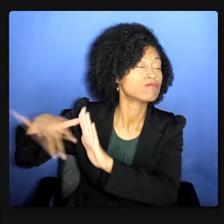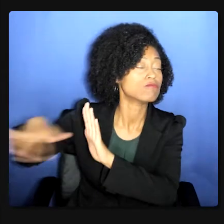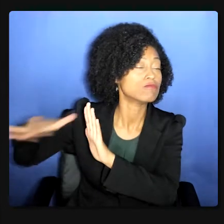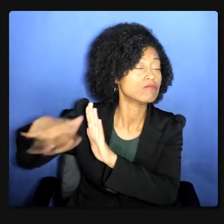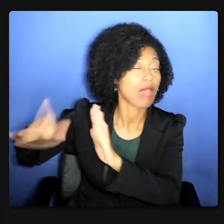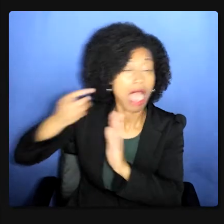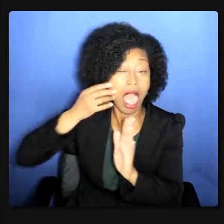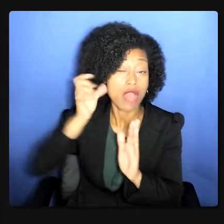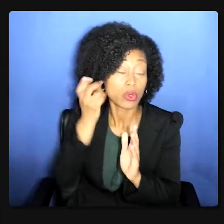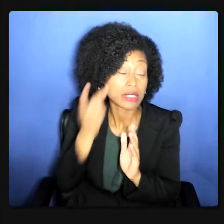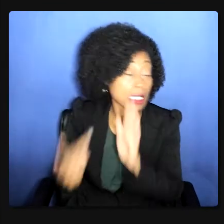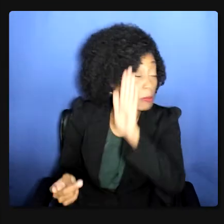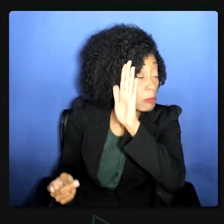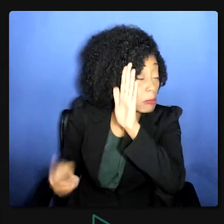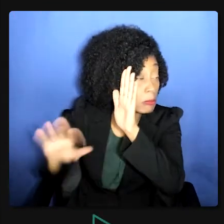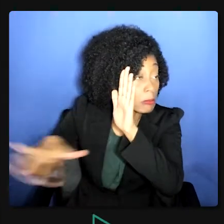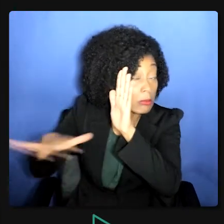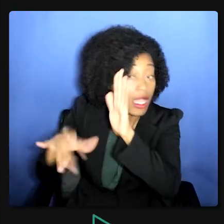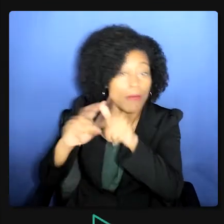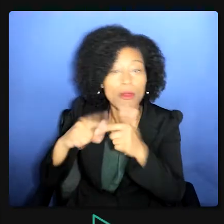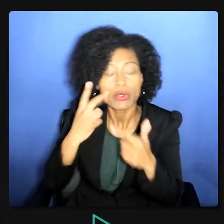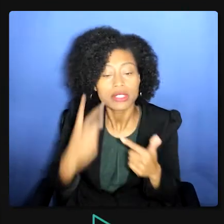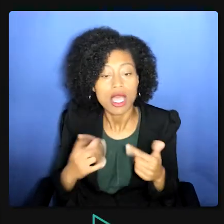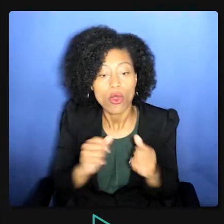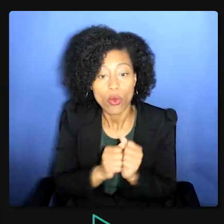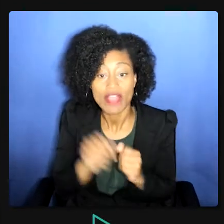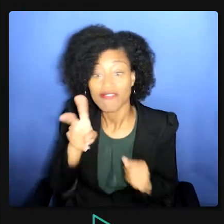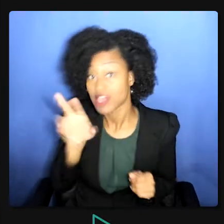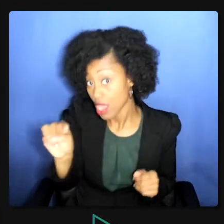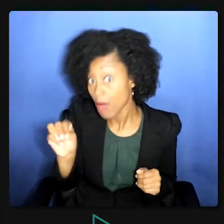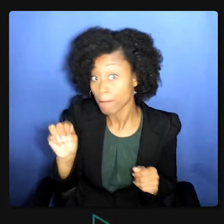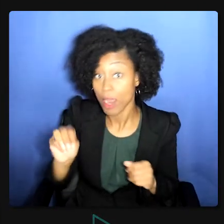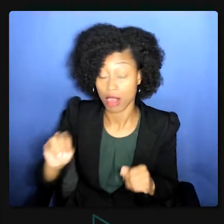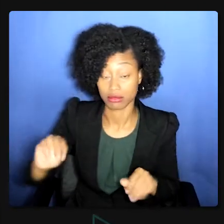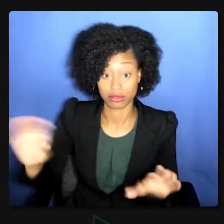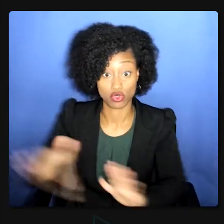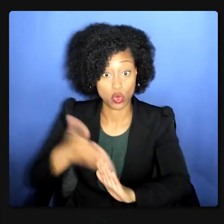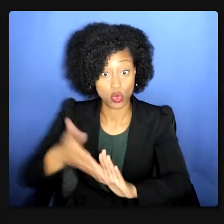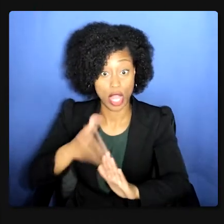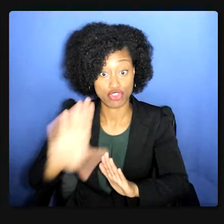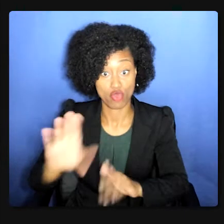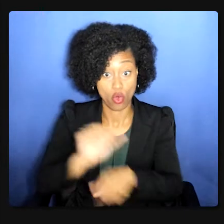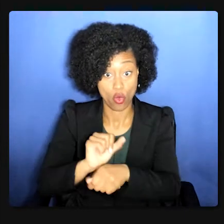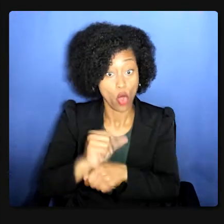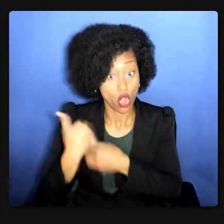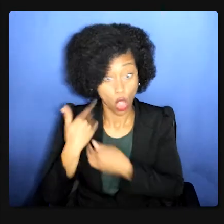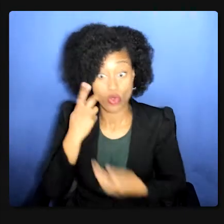You only interact with it. What you do see is your virtual machines where they're running your workloads, right.